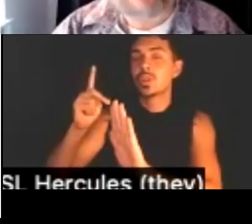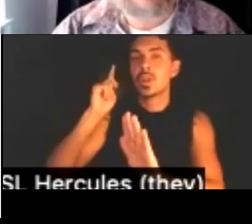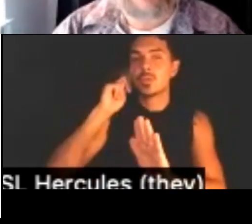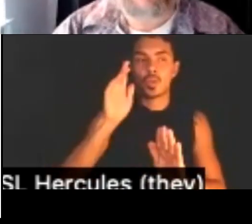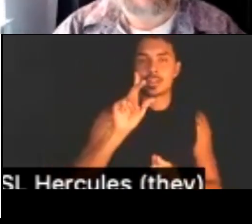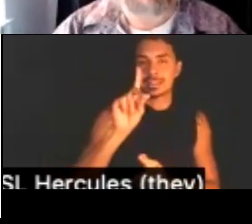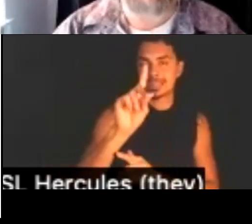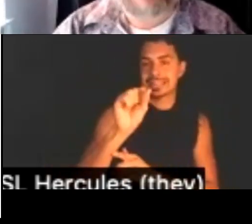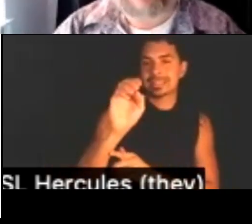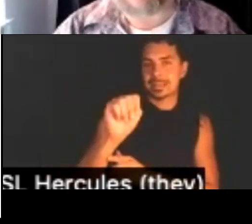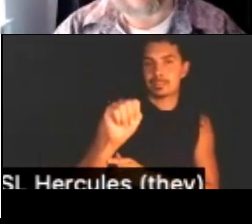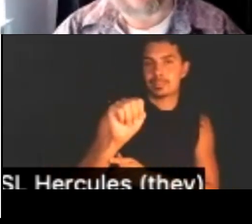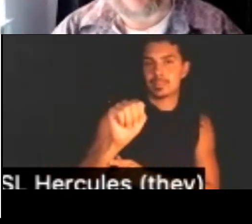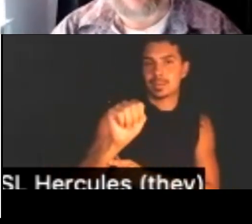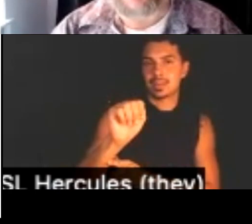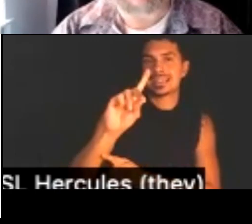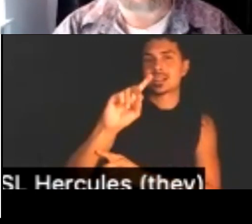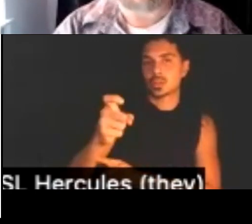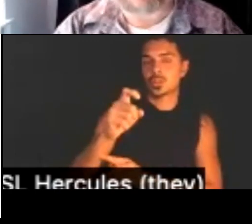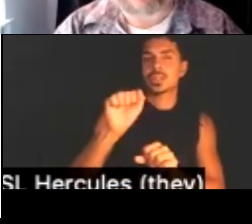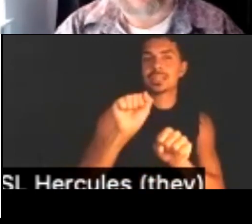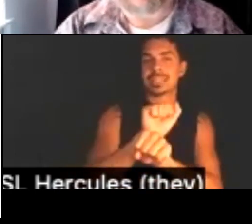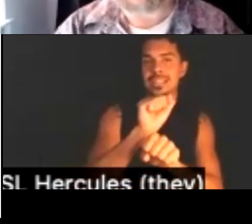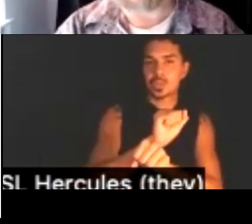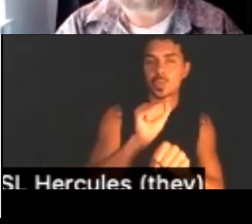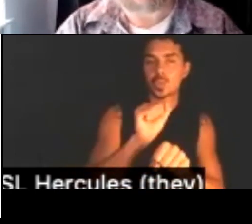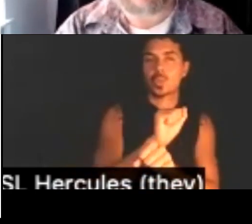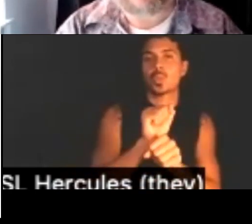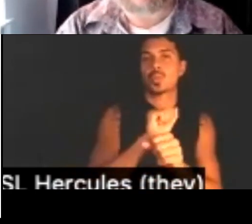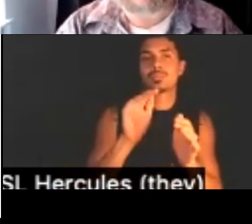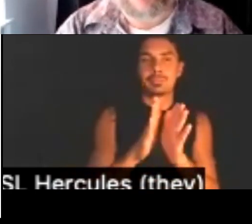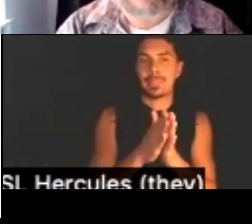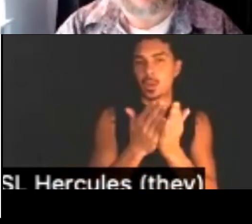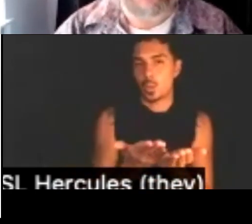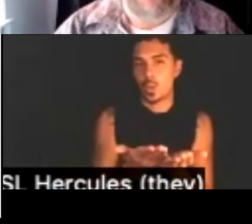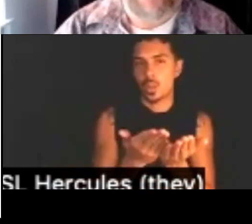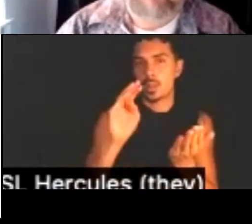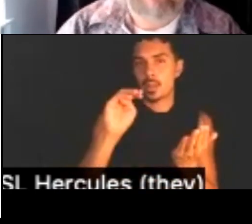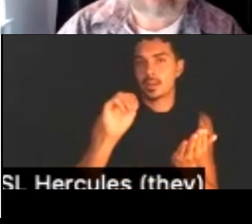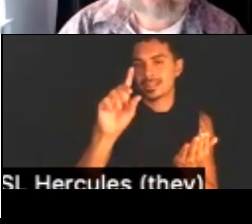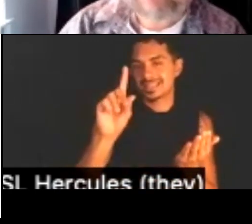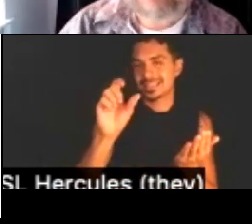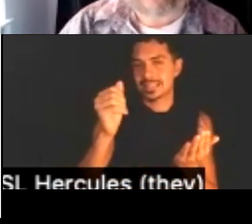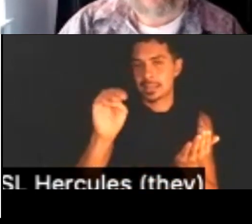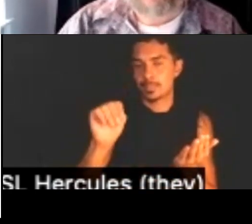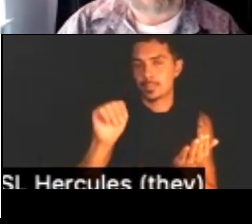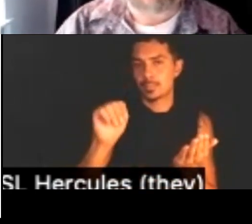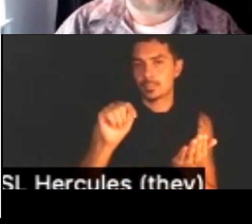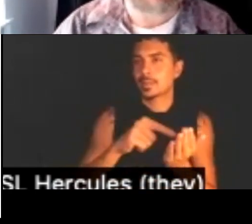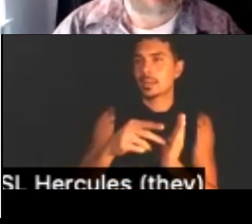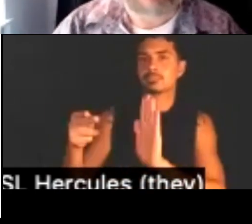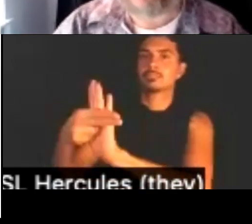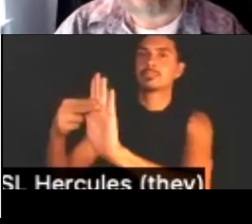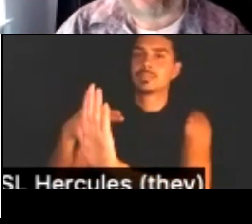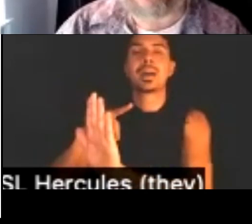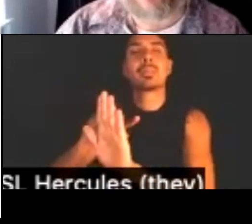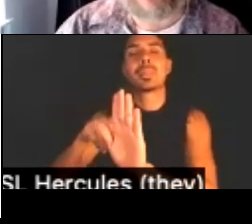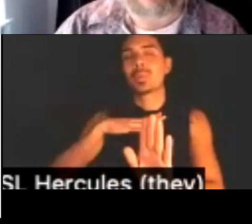trans people are not themselves a disorder. So an identity is not a disorder. So I hope that we can keep that in mind,